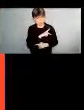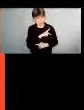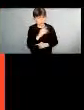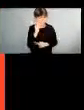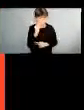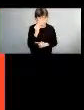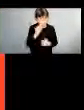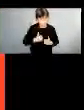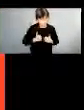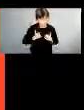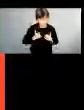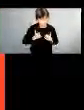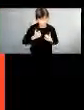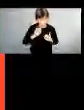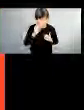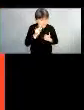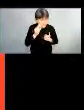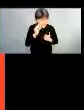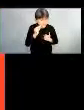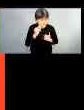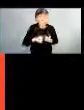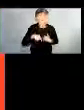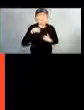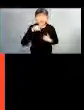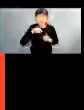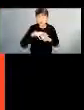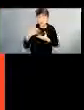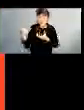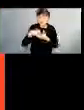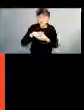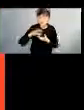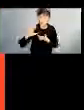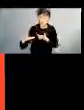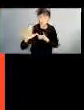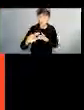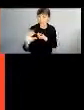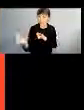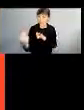are you including and valuing those perspectives in a meaningful way, how are you engaging